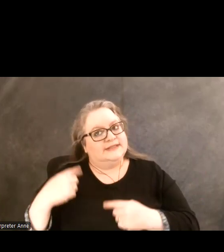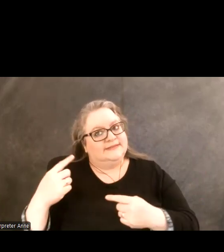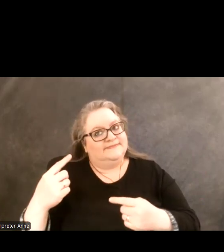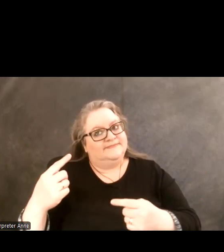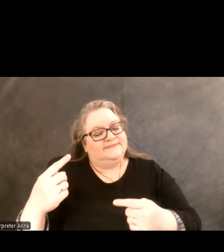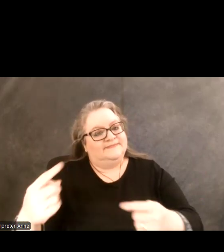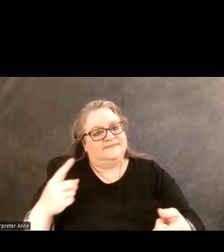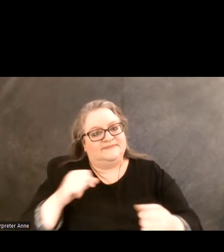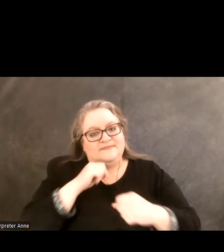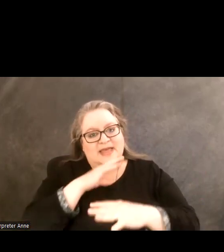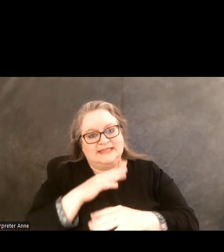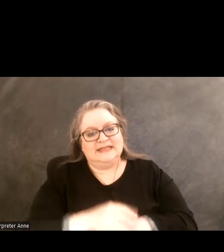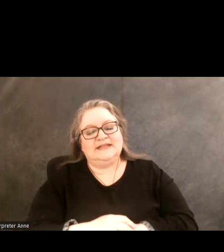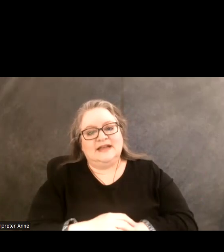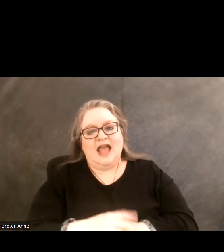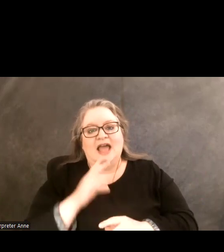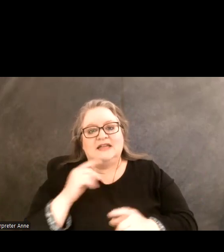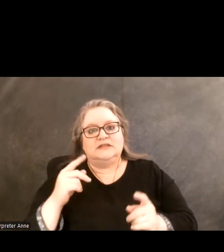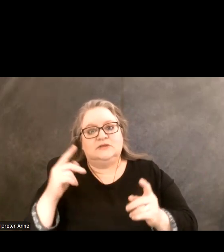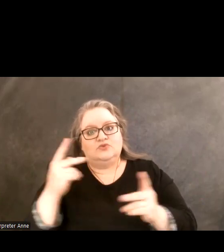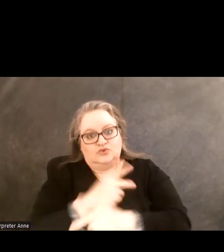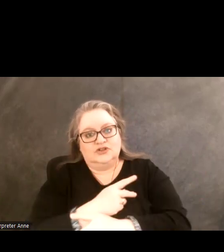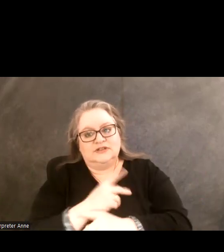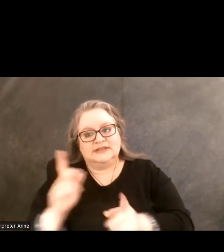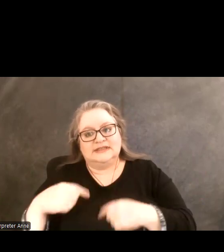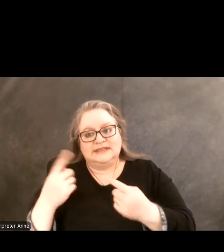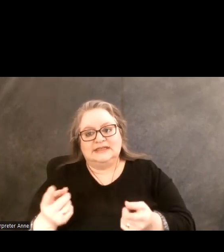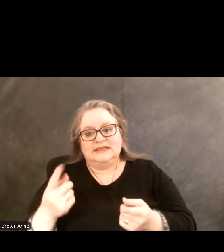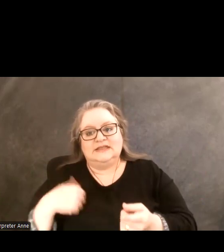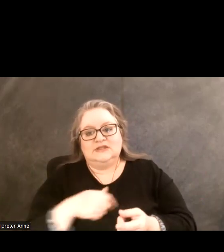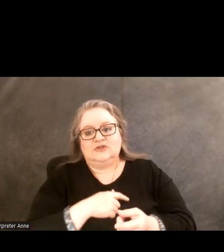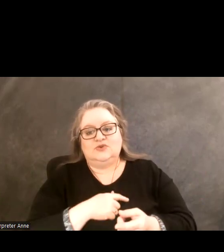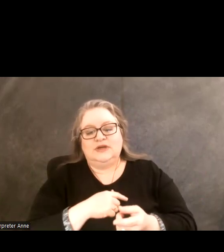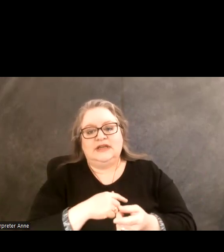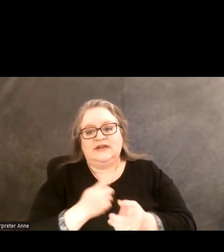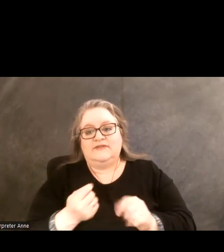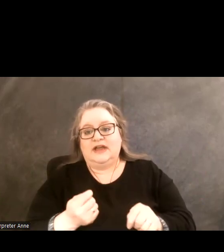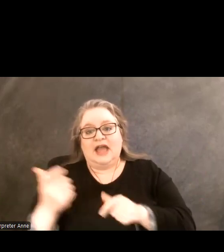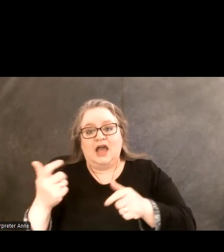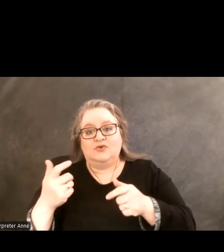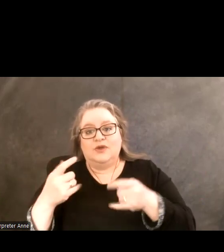messier since we've gotten rid of mask mandates, because there